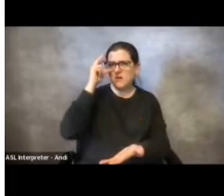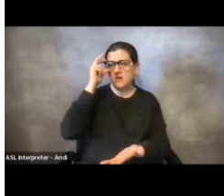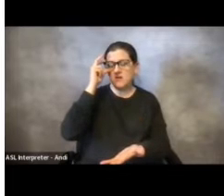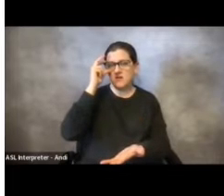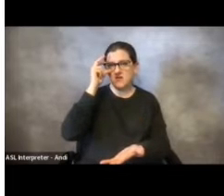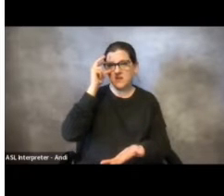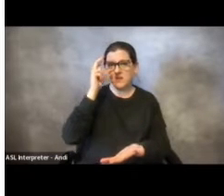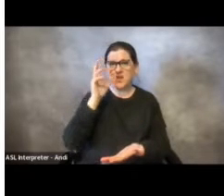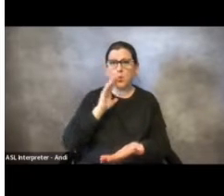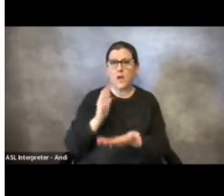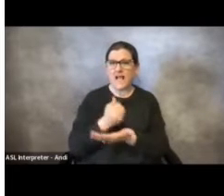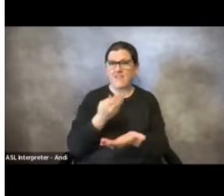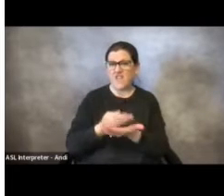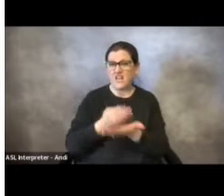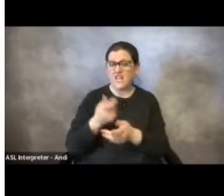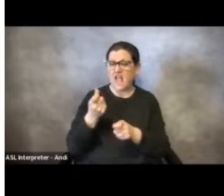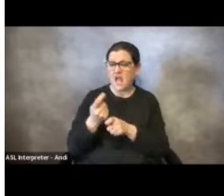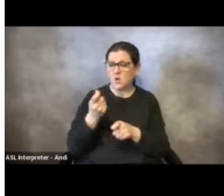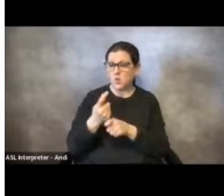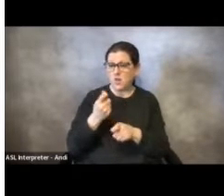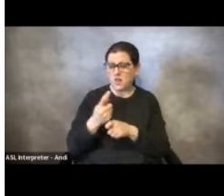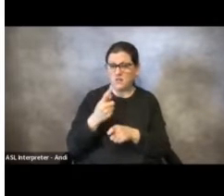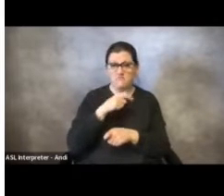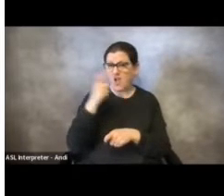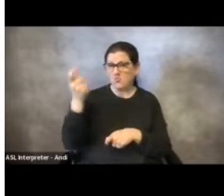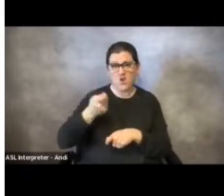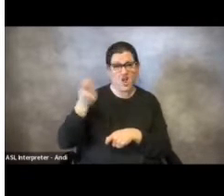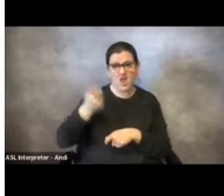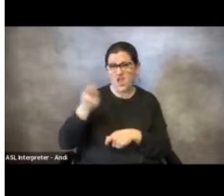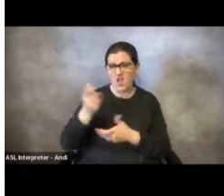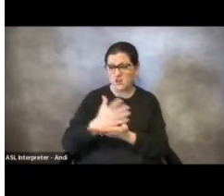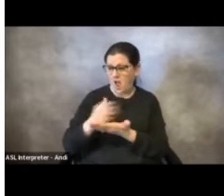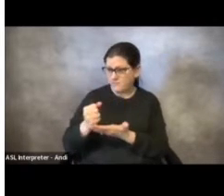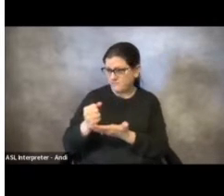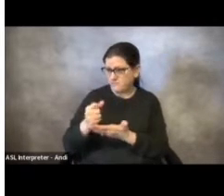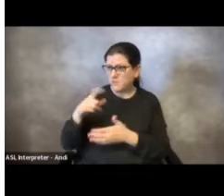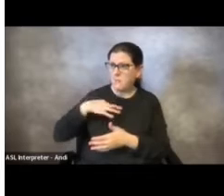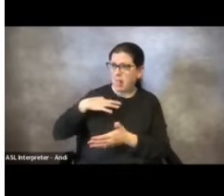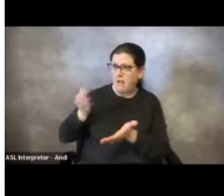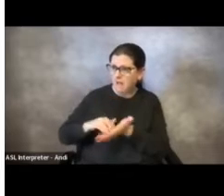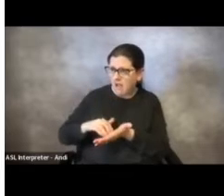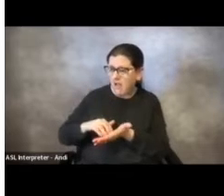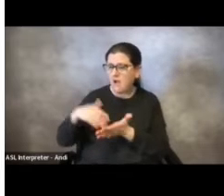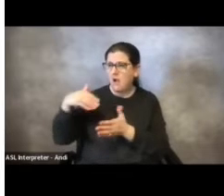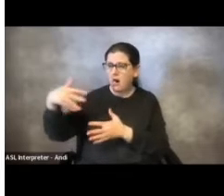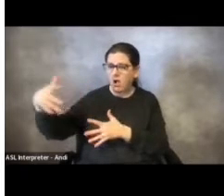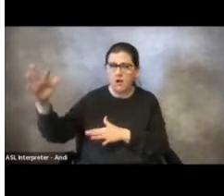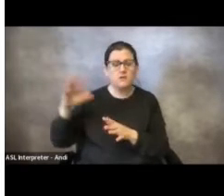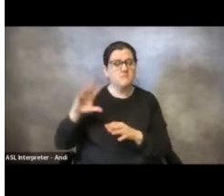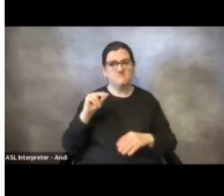funding on an annual basis. It's not like a grant, where you when the grant runs out, you then have to reapply. And you're you're going through that process. And it's, you know,